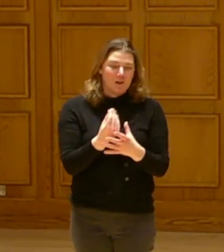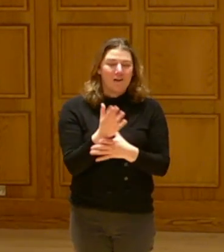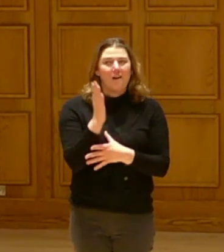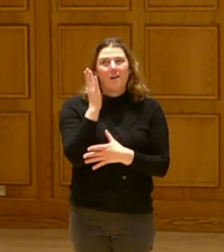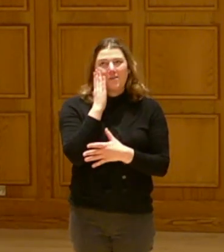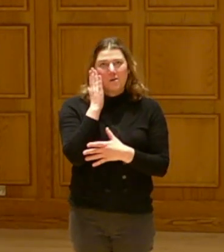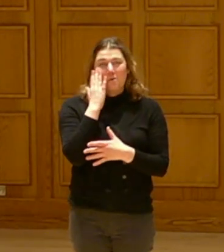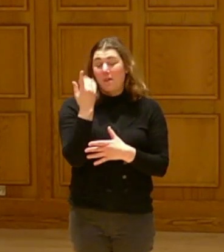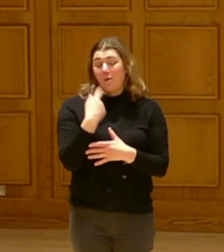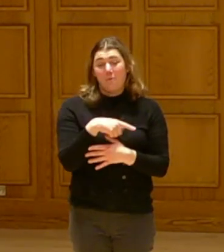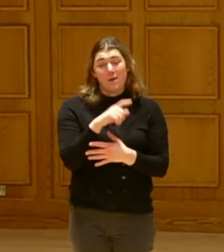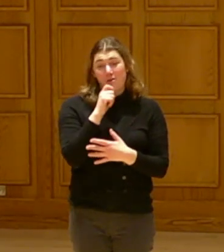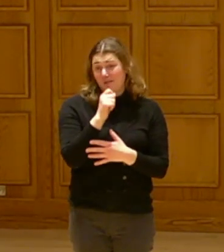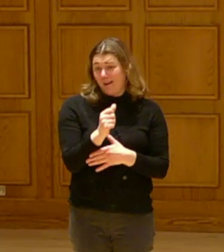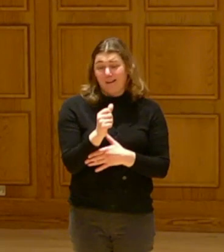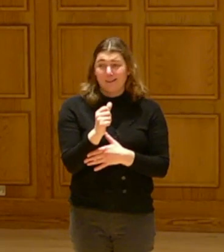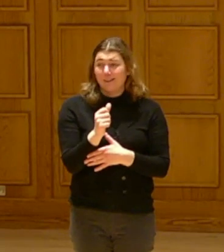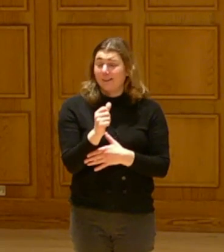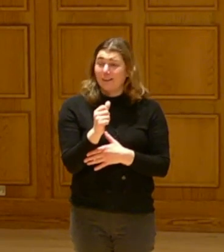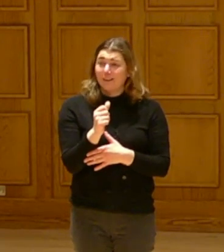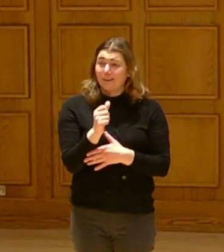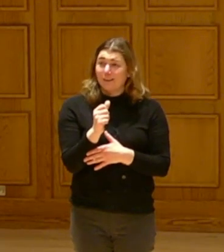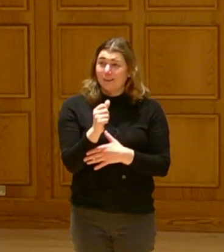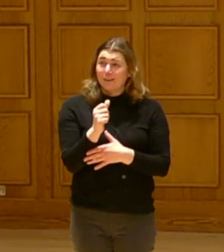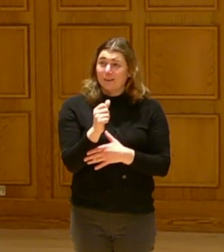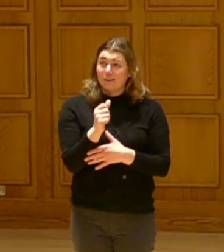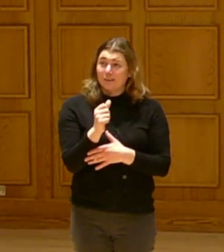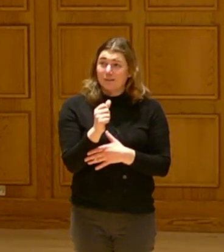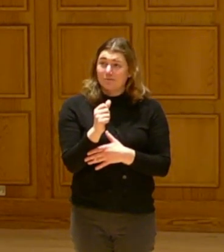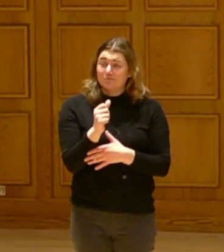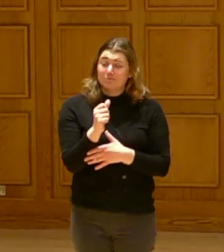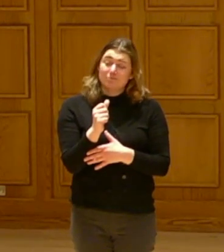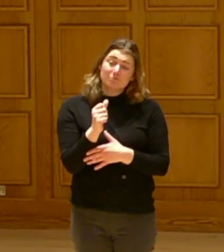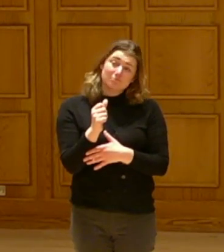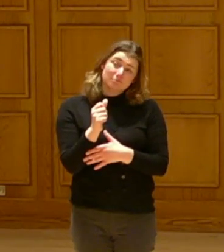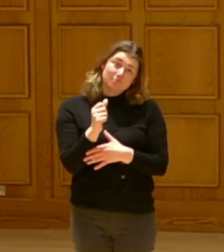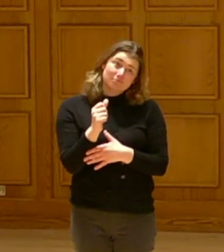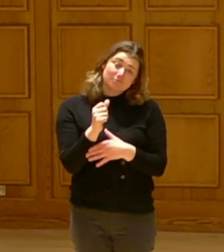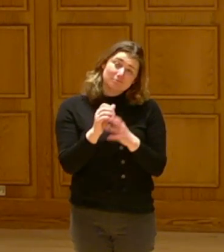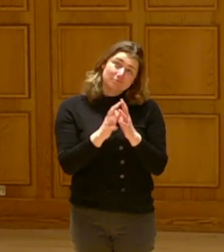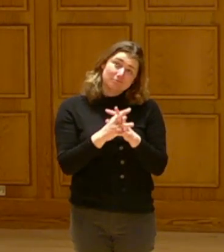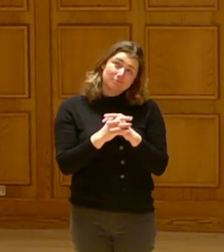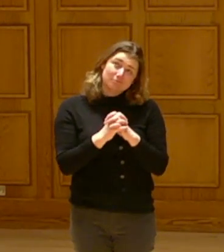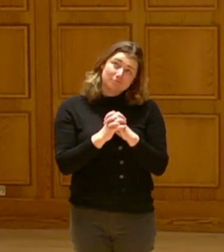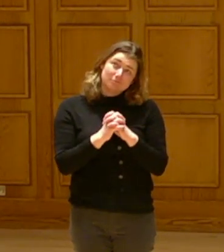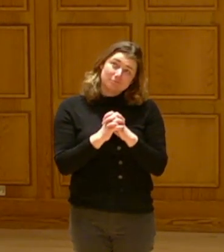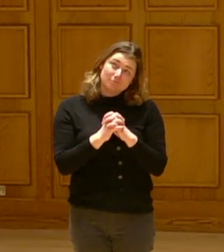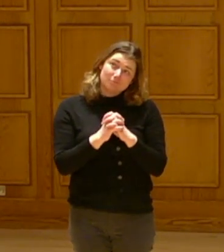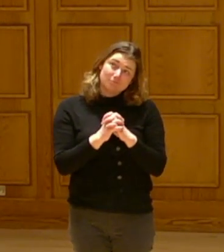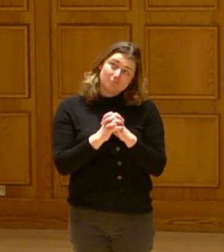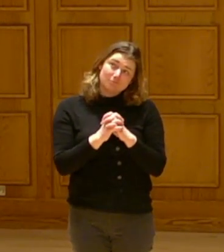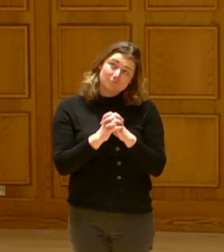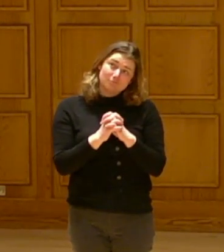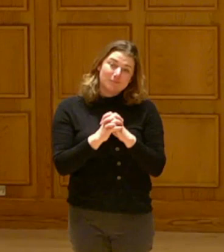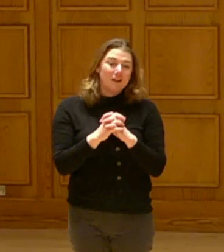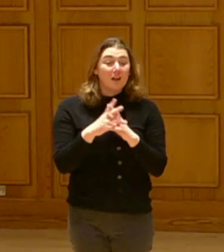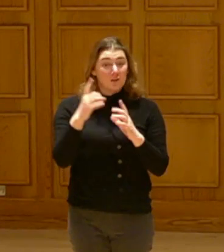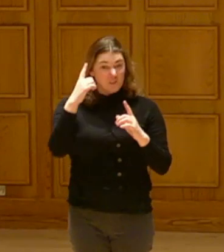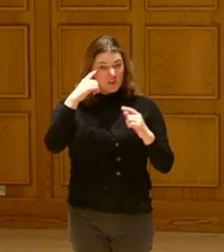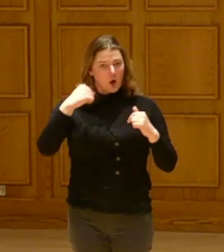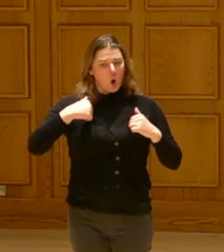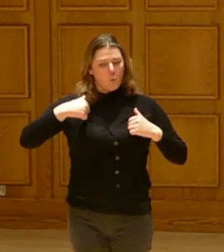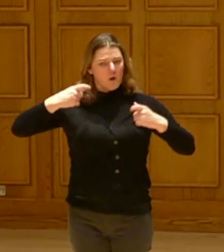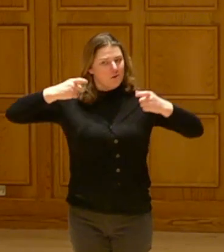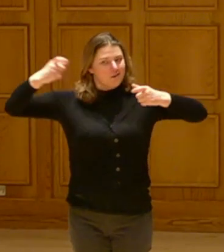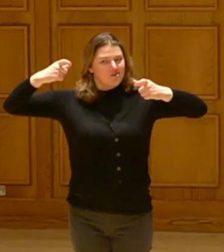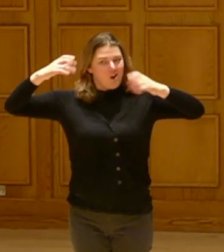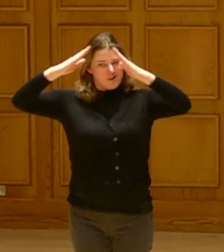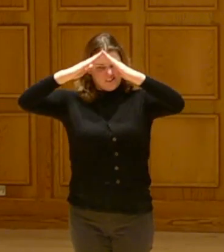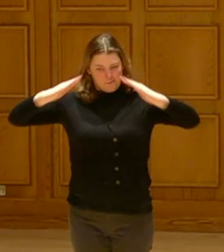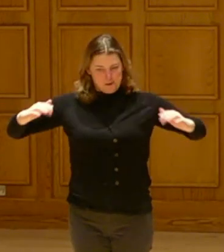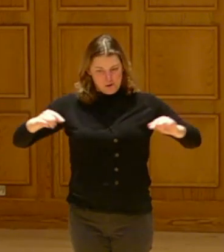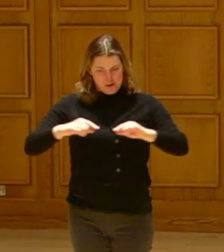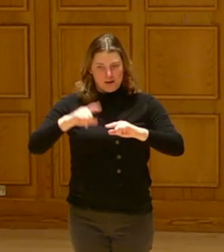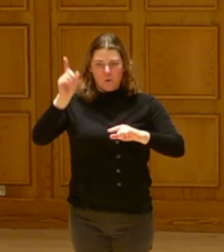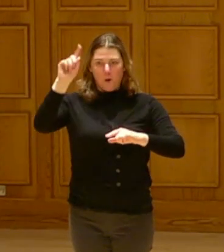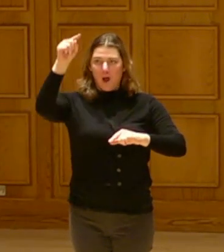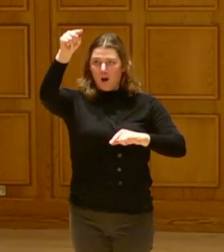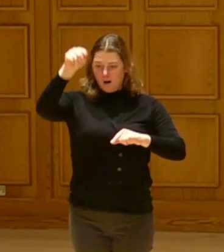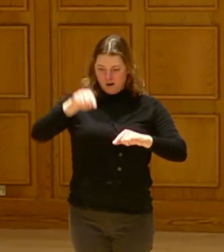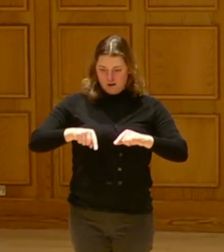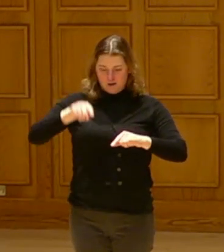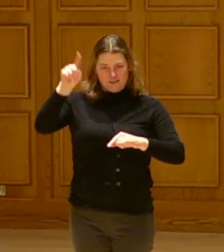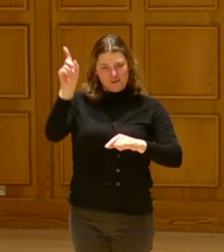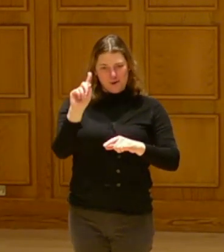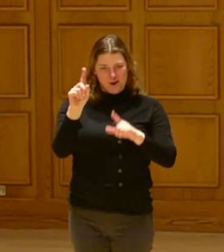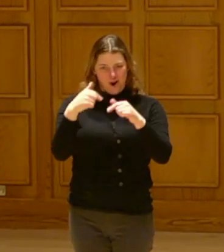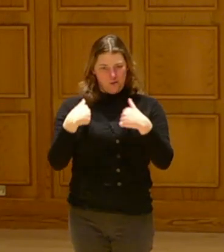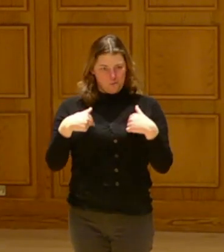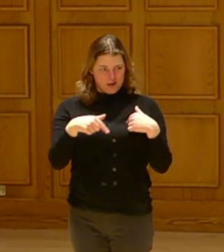It is knowing that we're no longer at and have been at the top